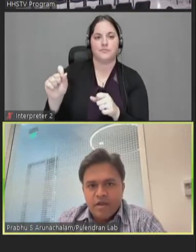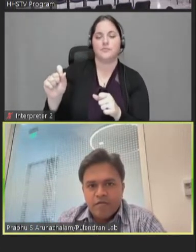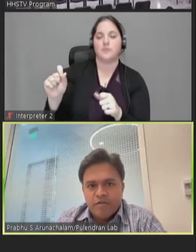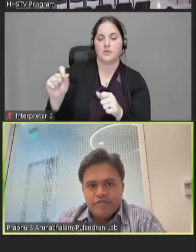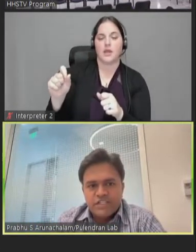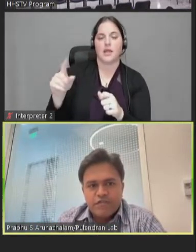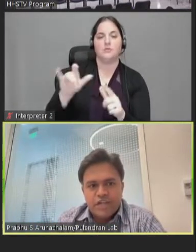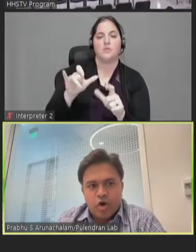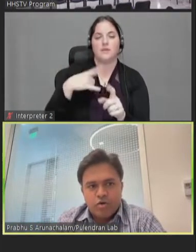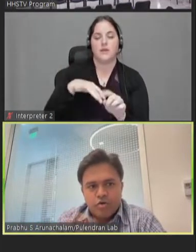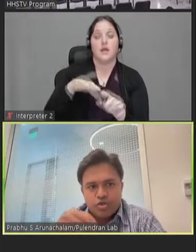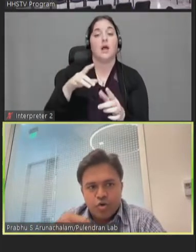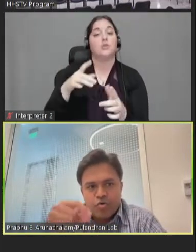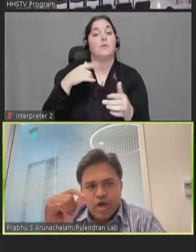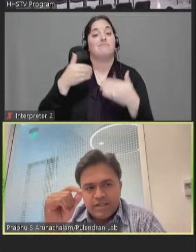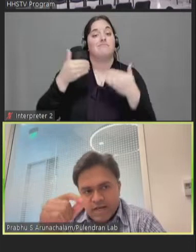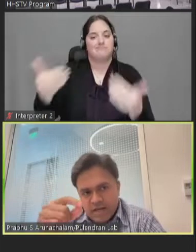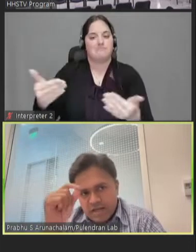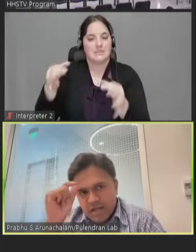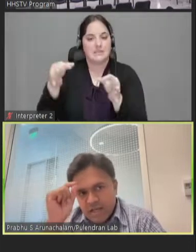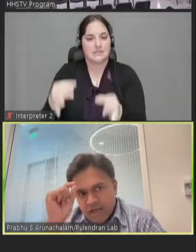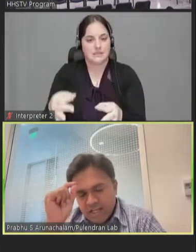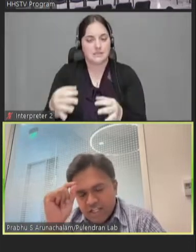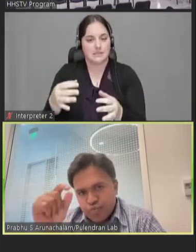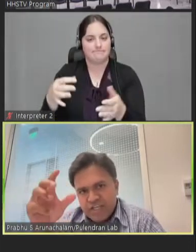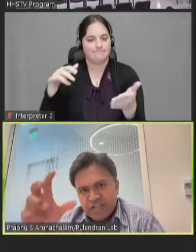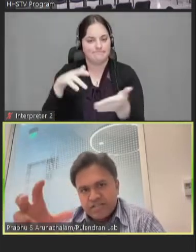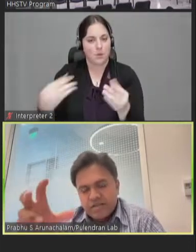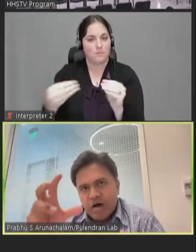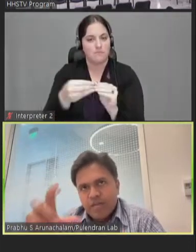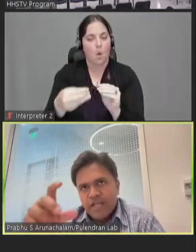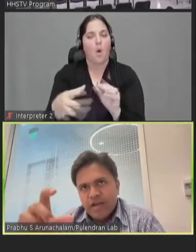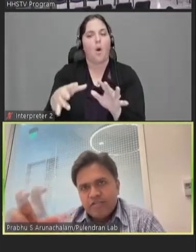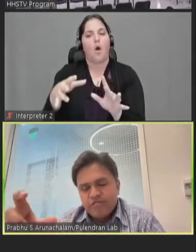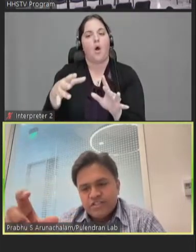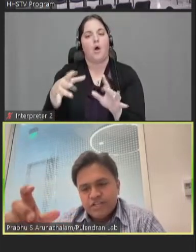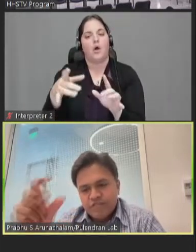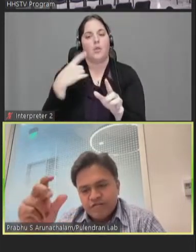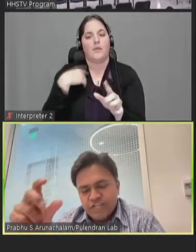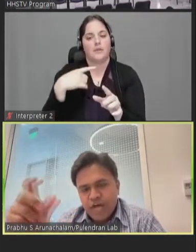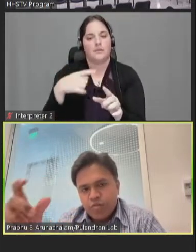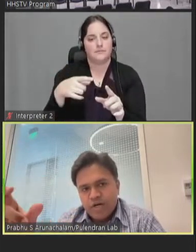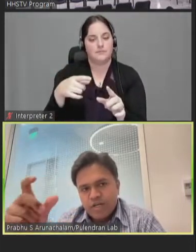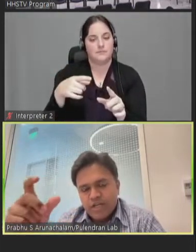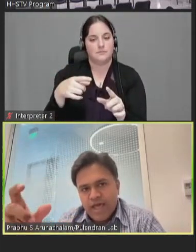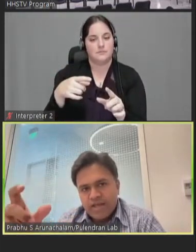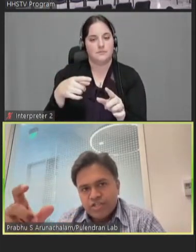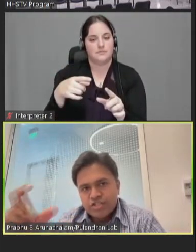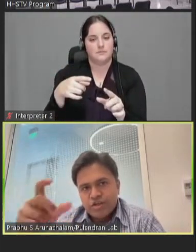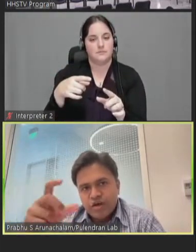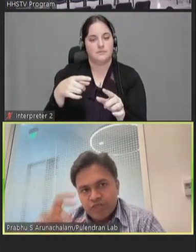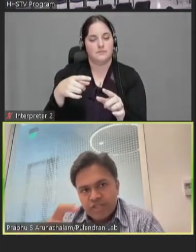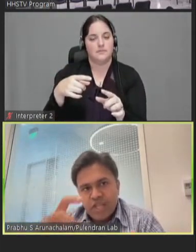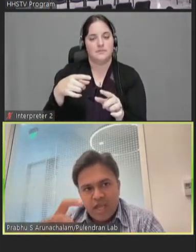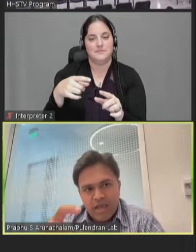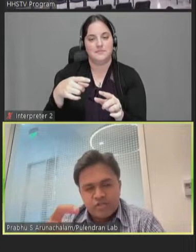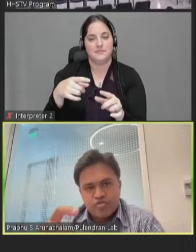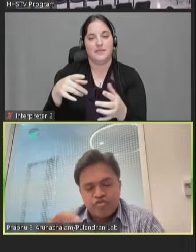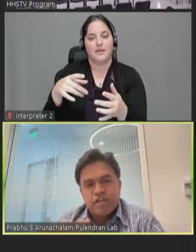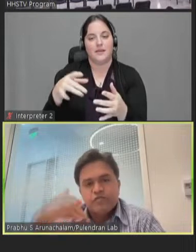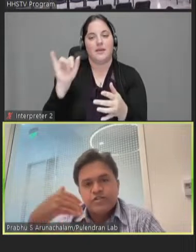We further went on to show that adjuvant in this RBD-I53-50 nanoparticle antigen with ASO3 which